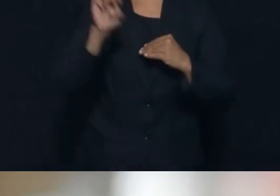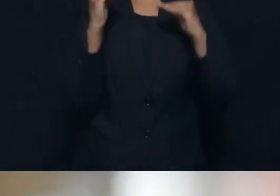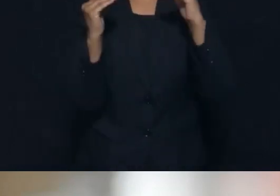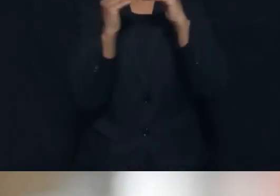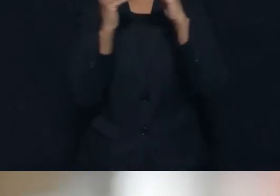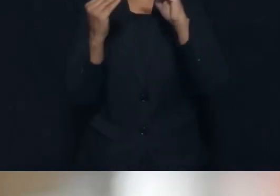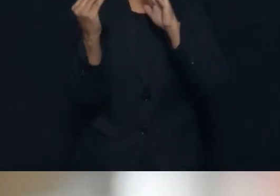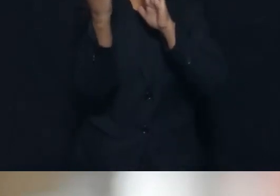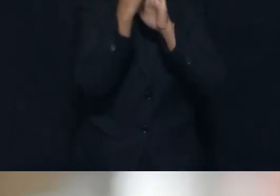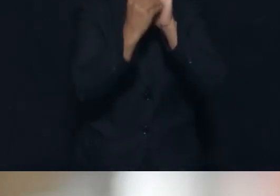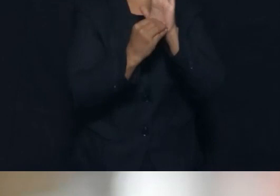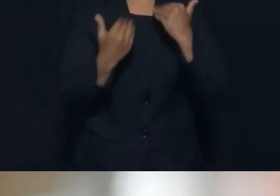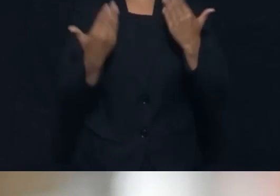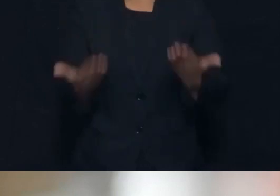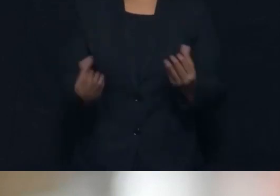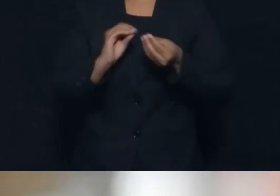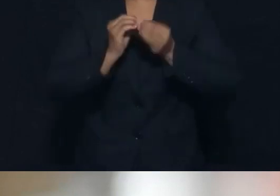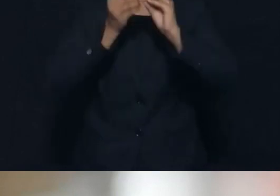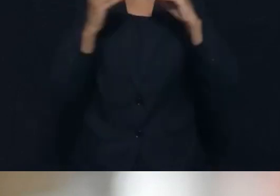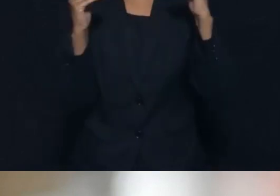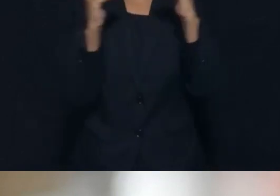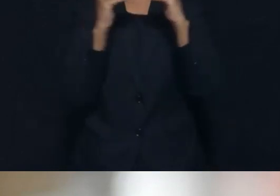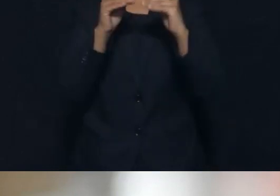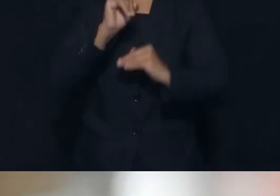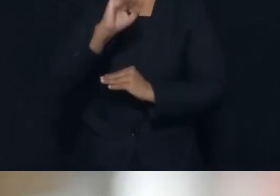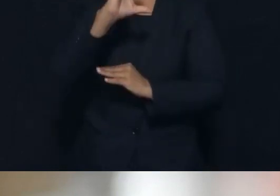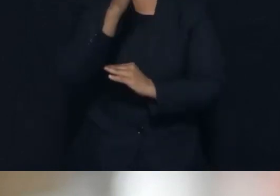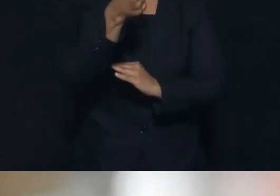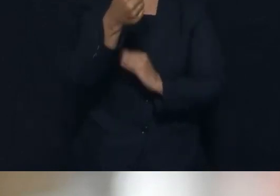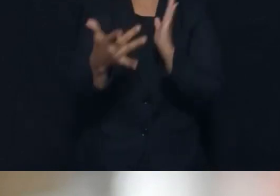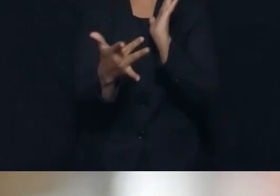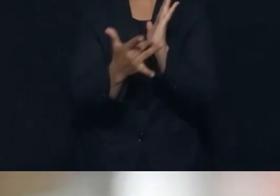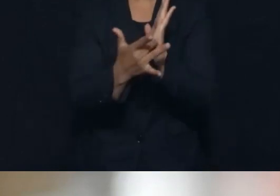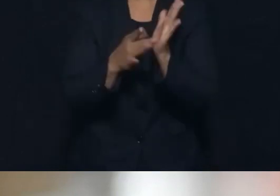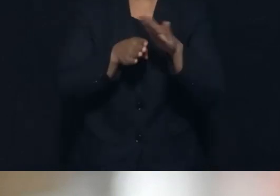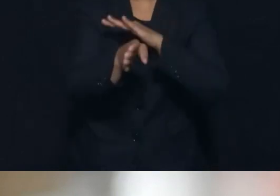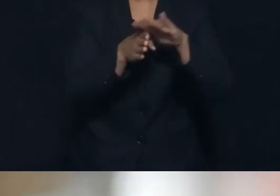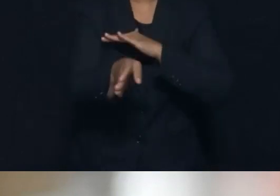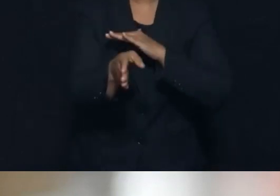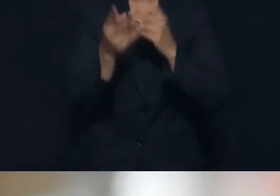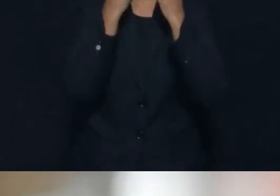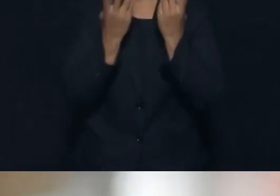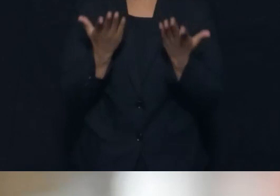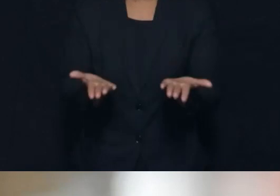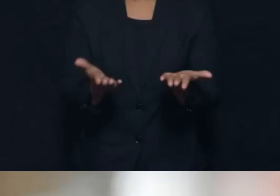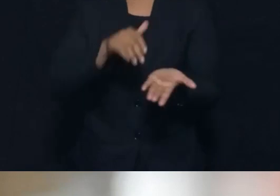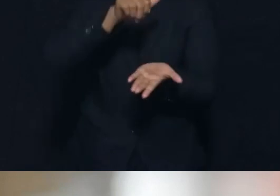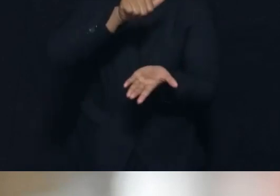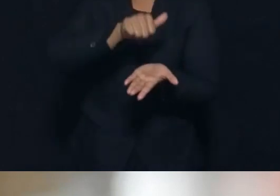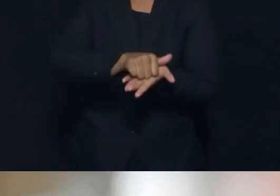We have now the standards on the ICT accessibility, that is adopted in and outside the European